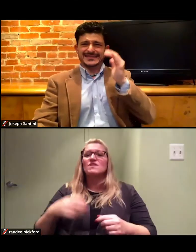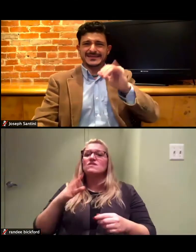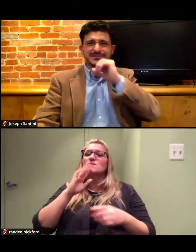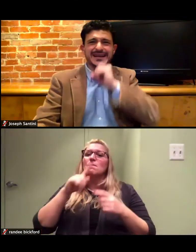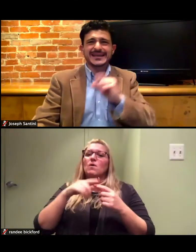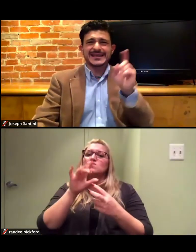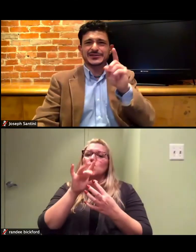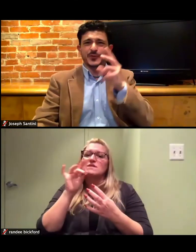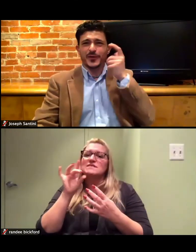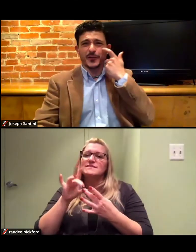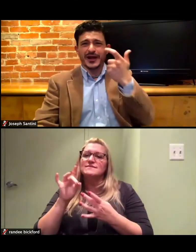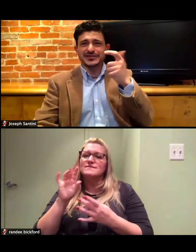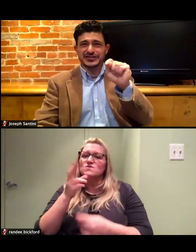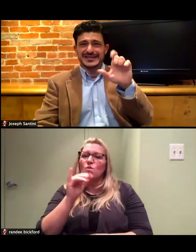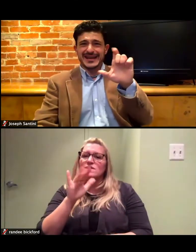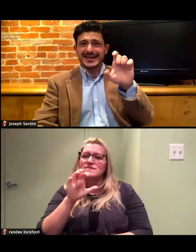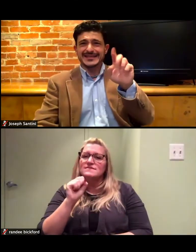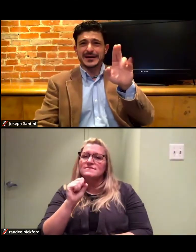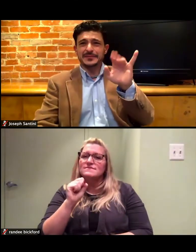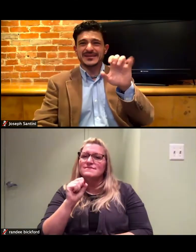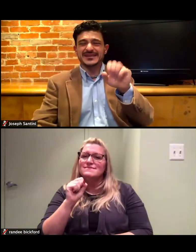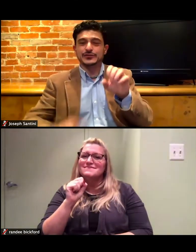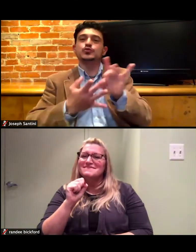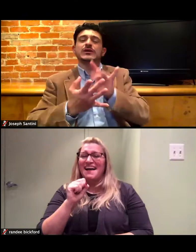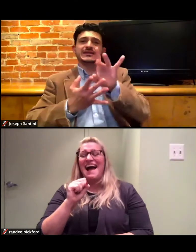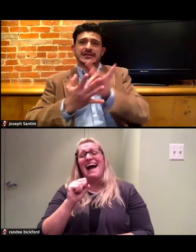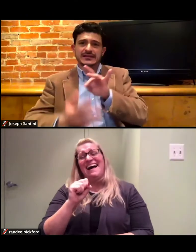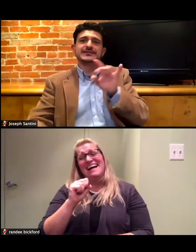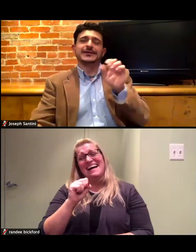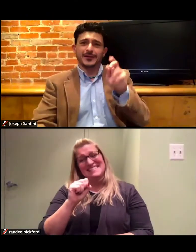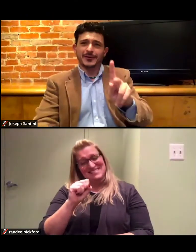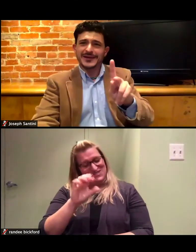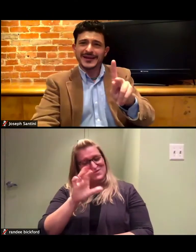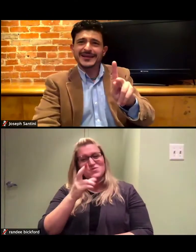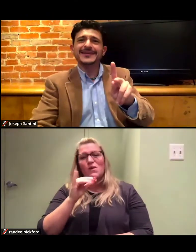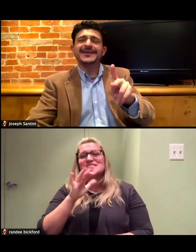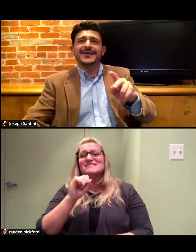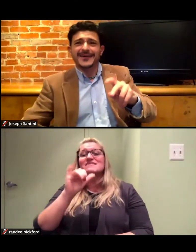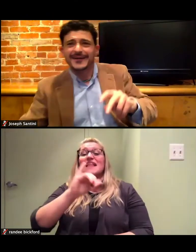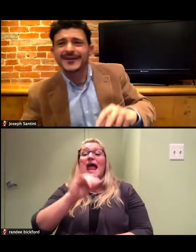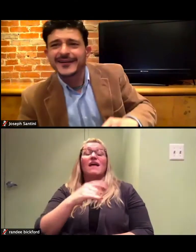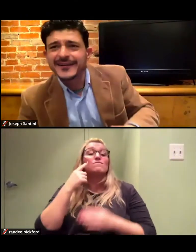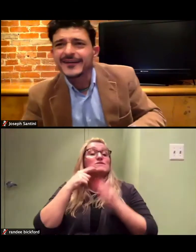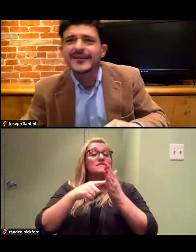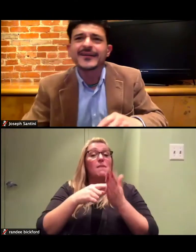Why a pre K in age three and four. Why is that important?